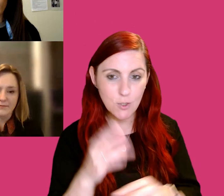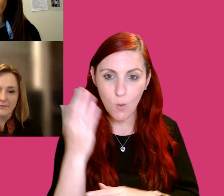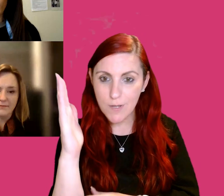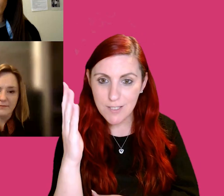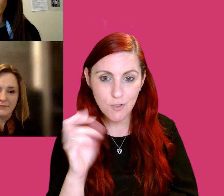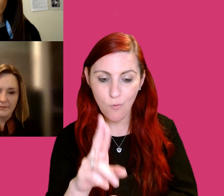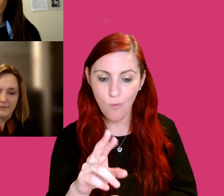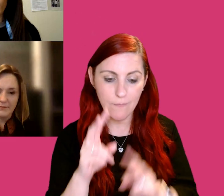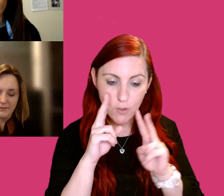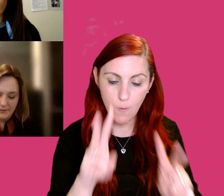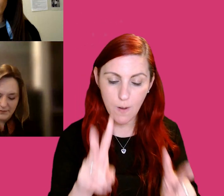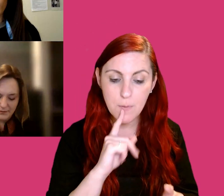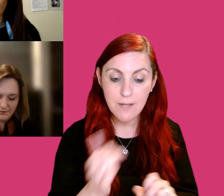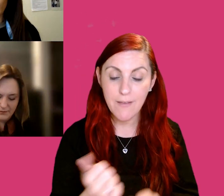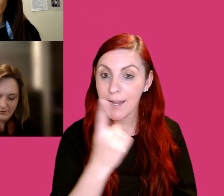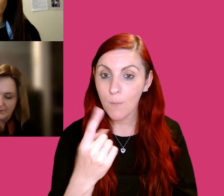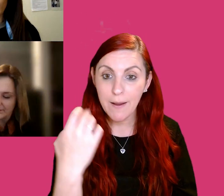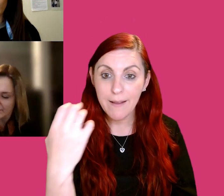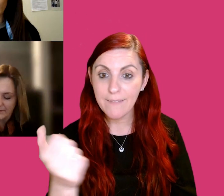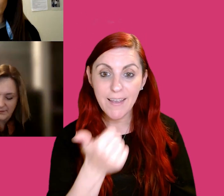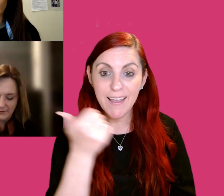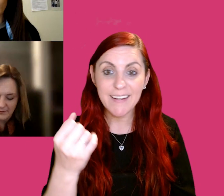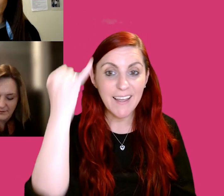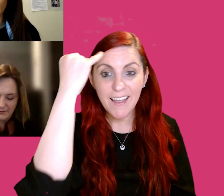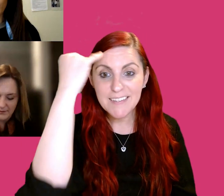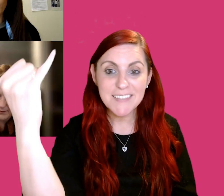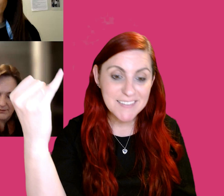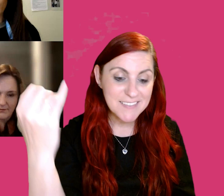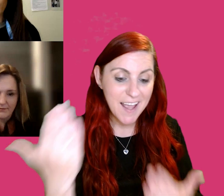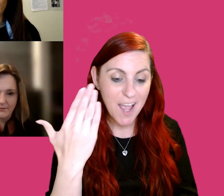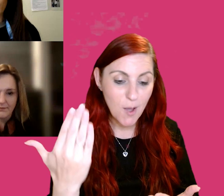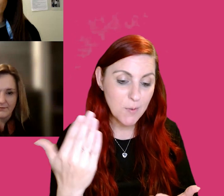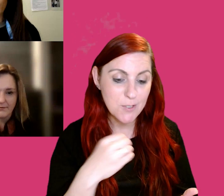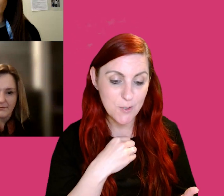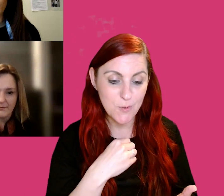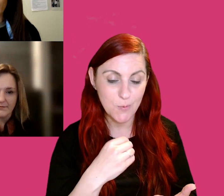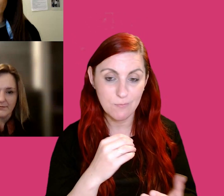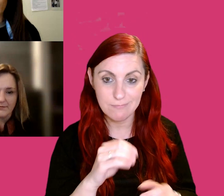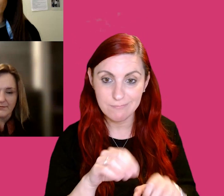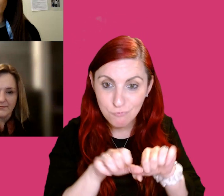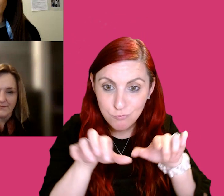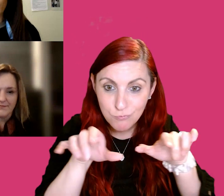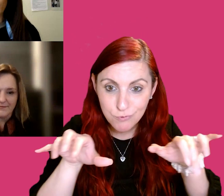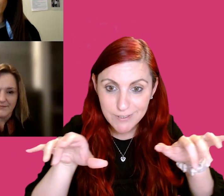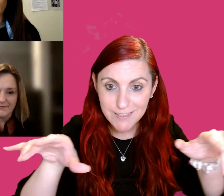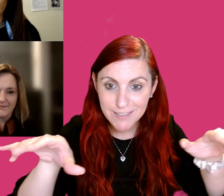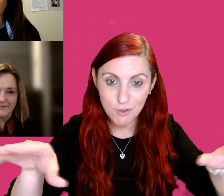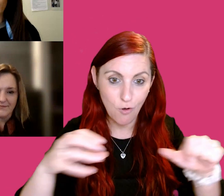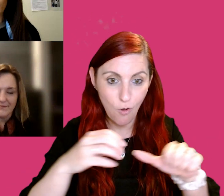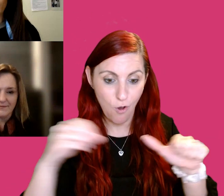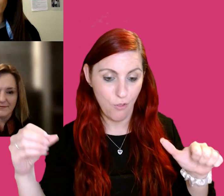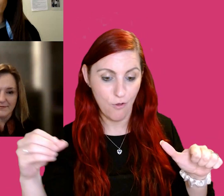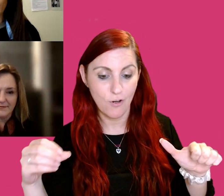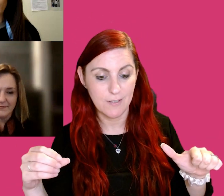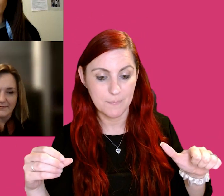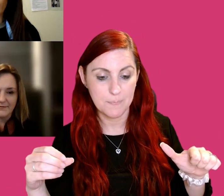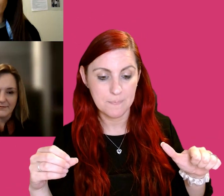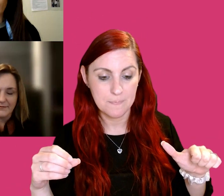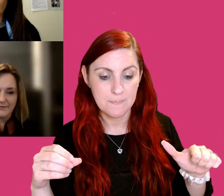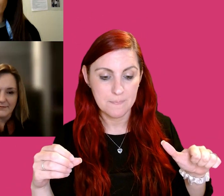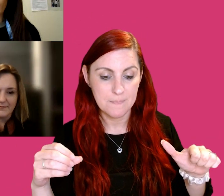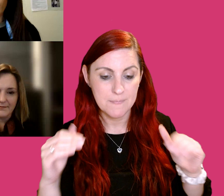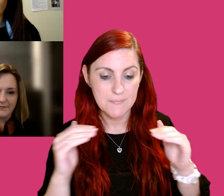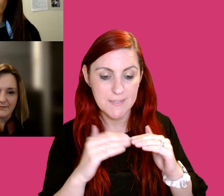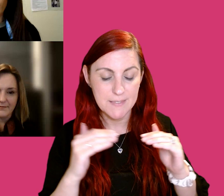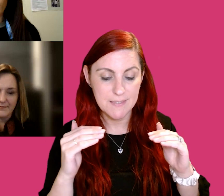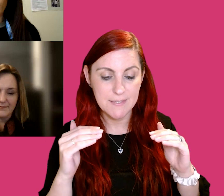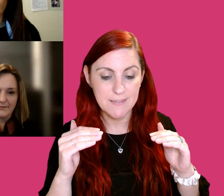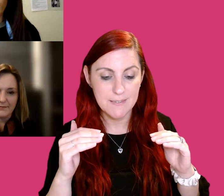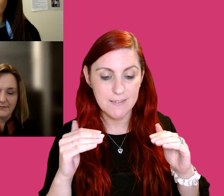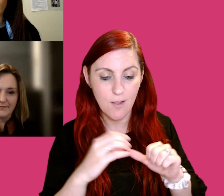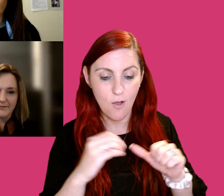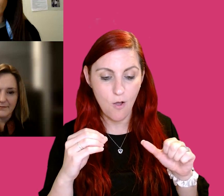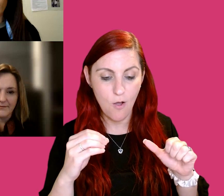but if anyone has any suggestion on how to kind of reach other other like um yeah non-english